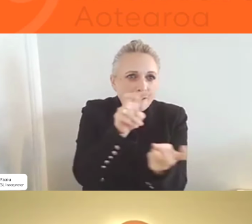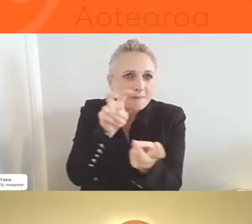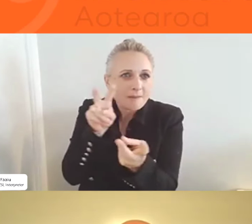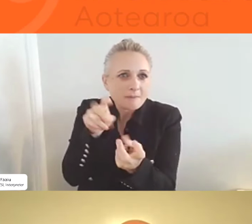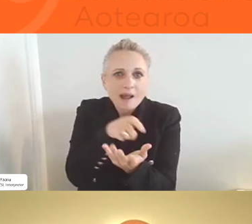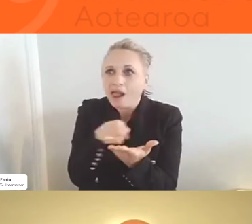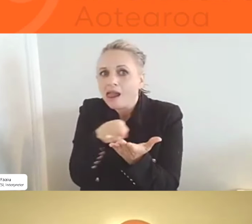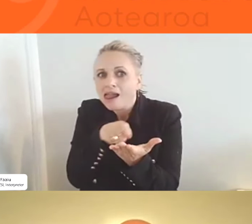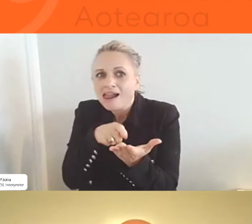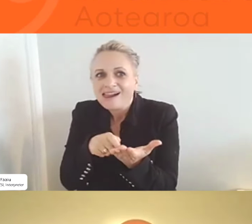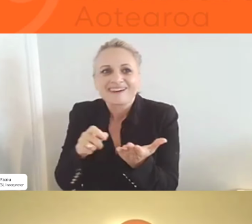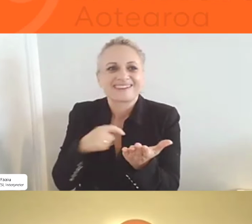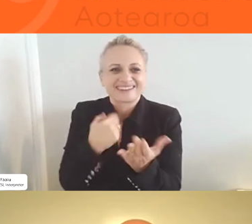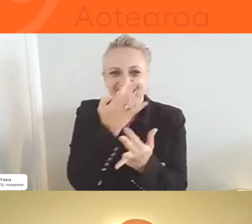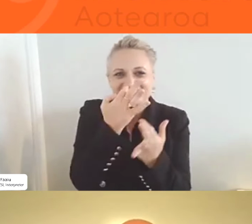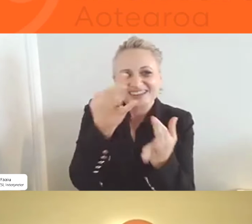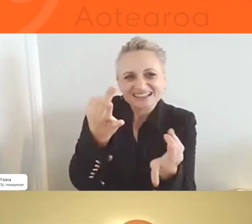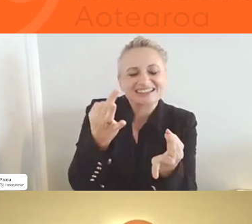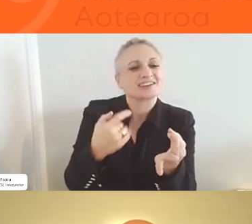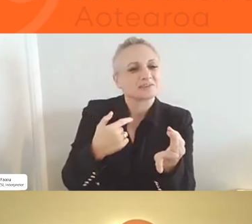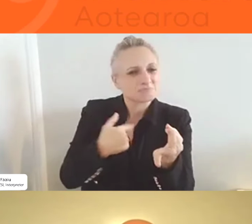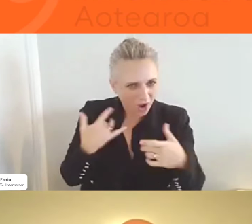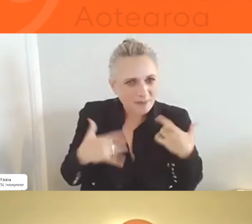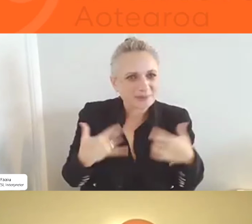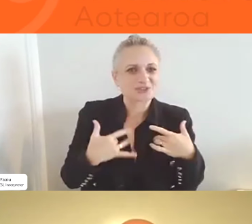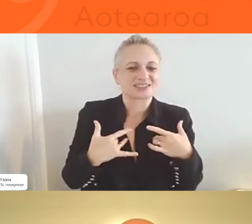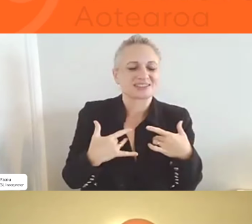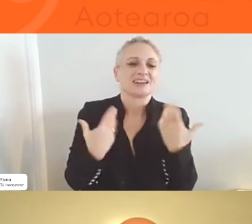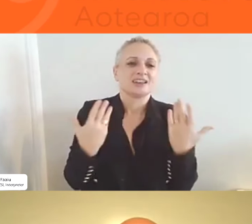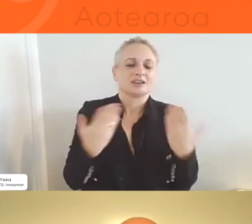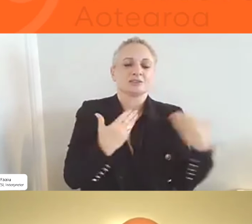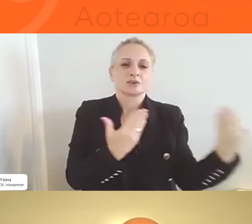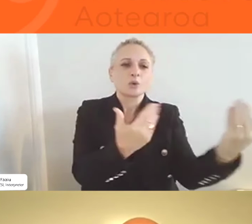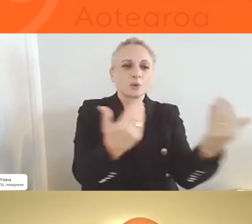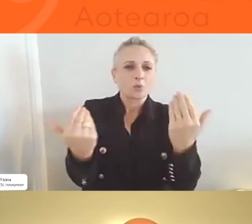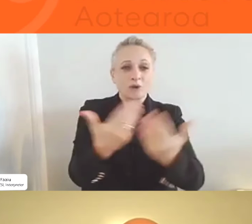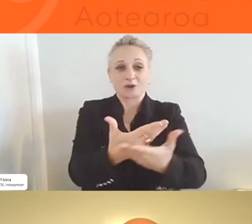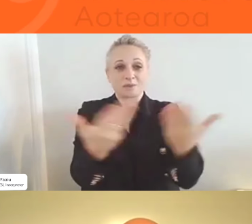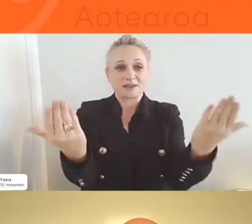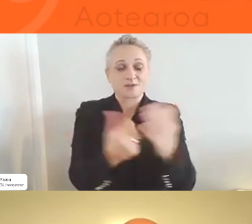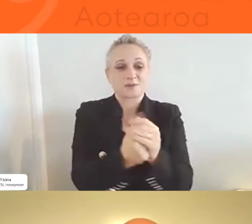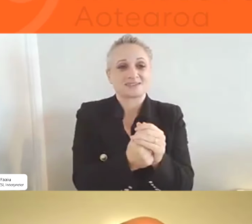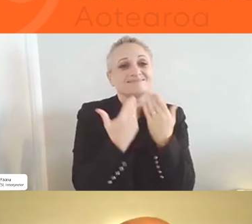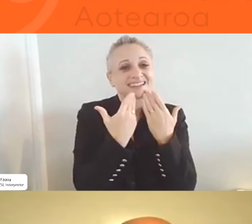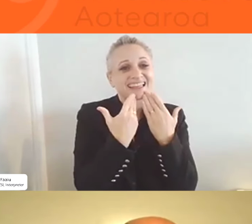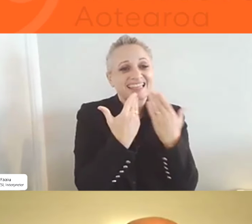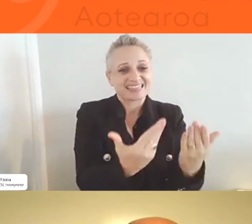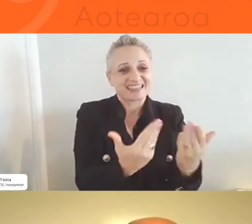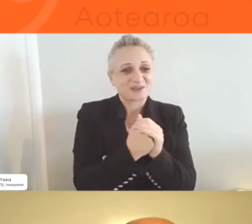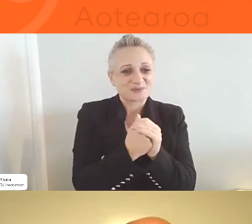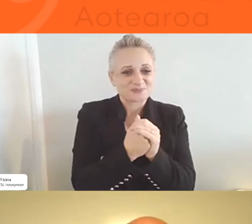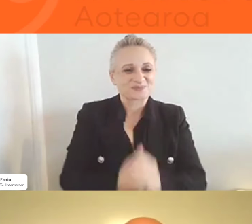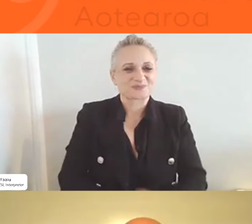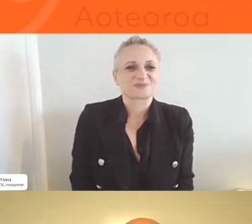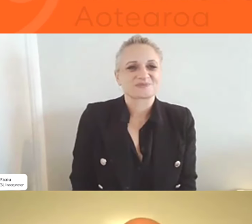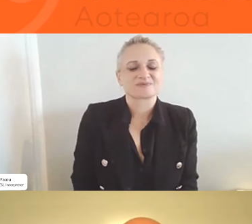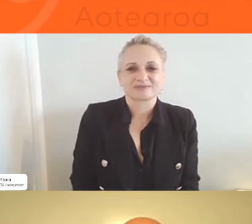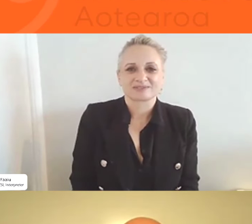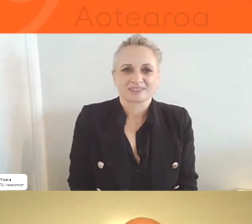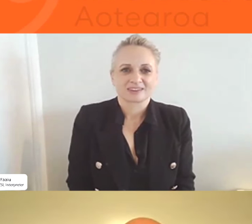and interest. So welcome everybody and thank you for having me. Great